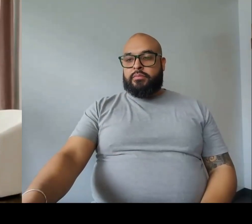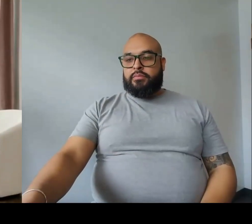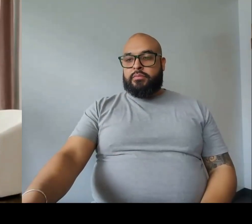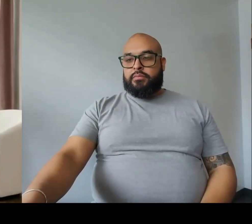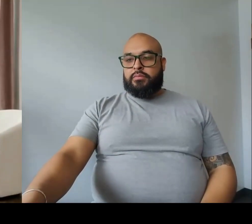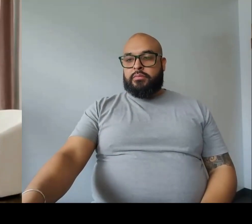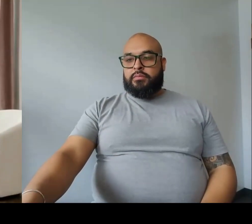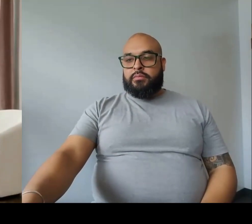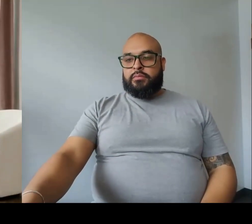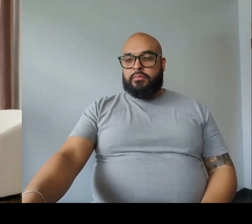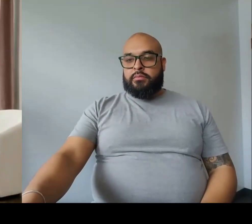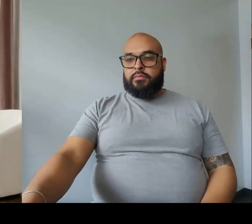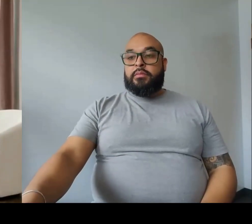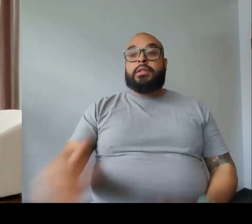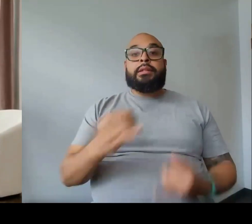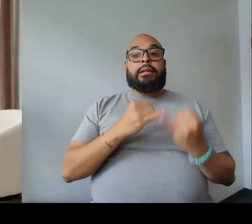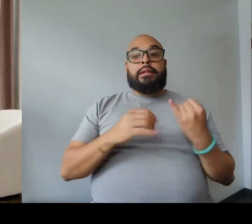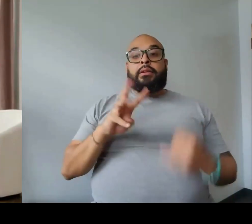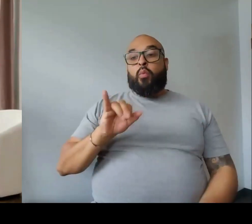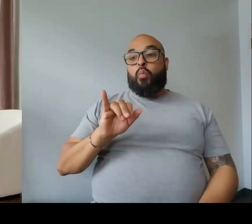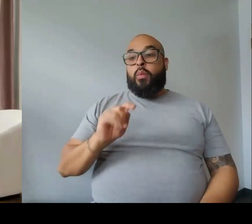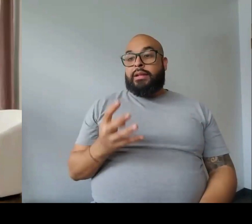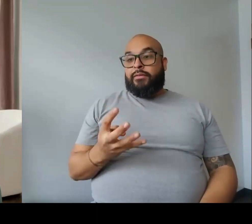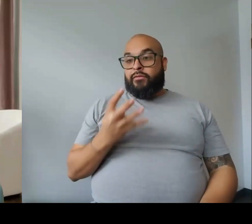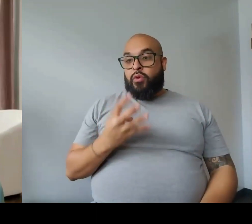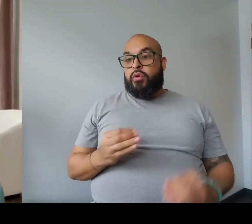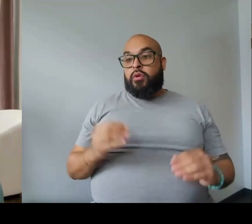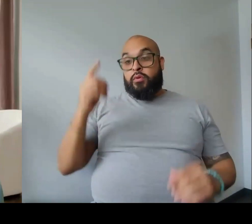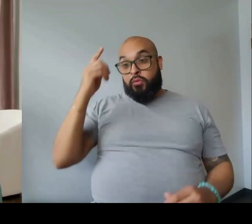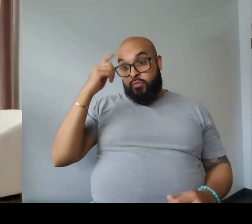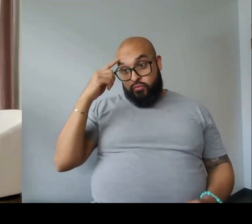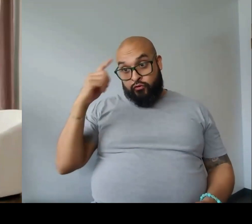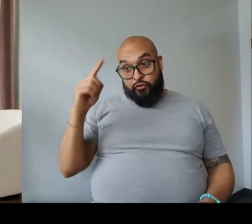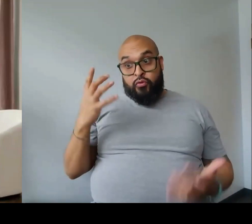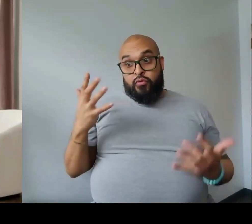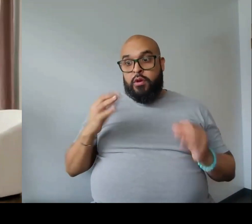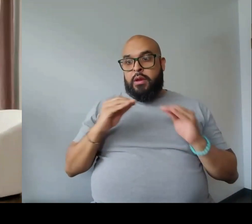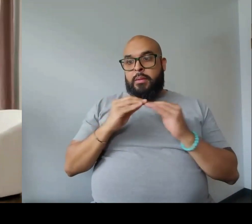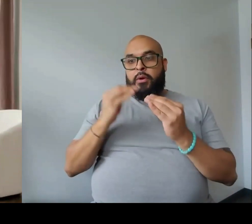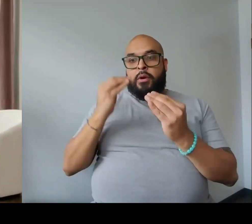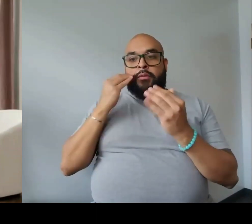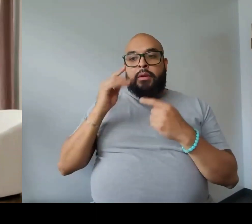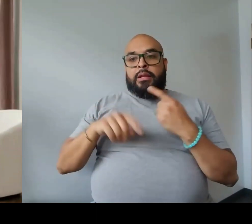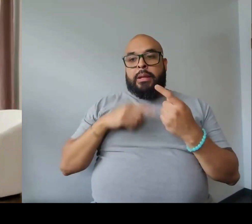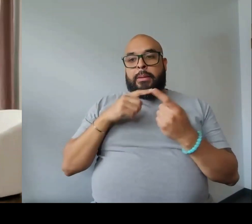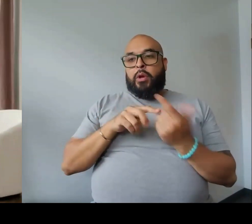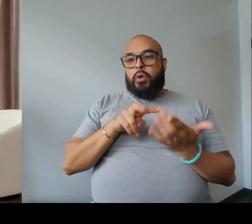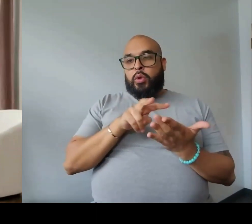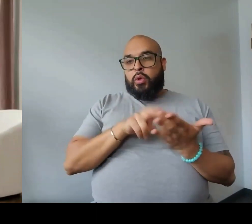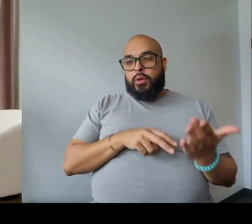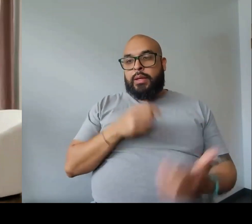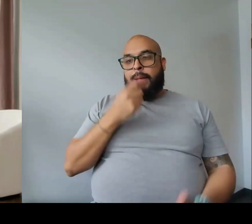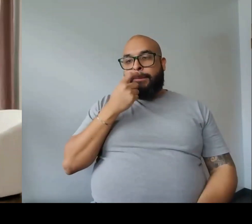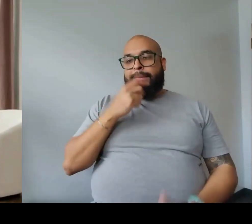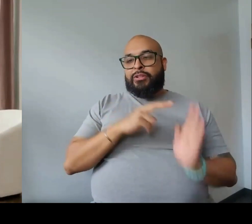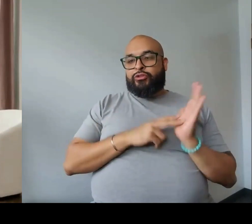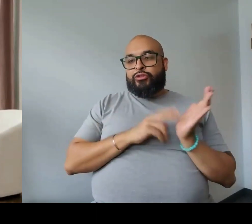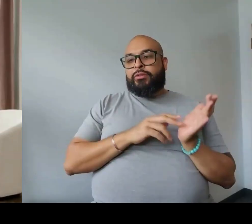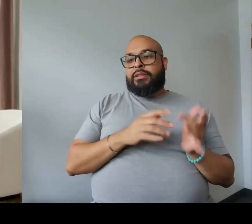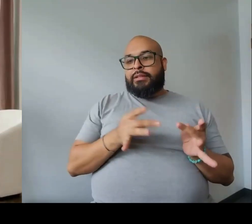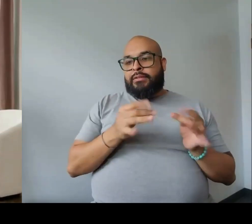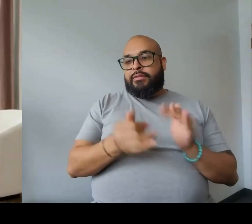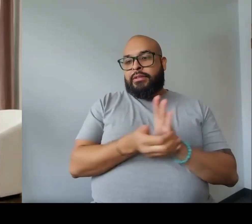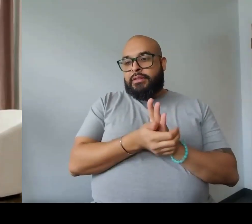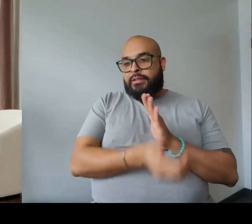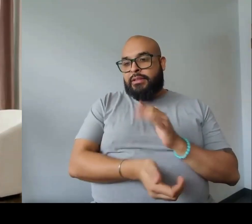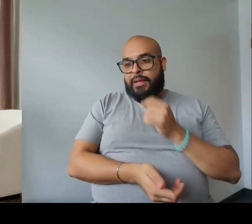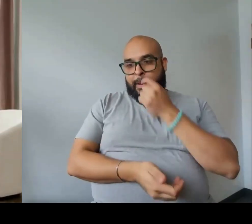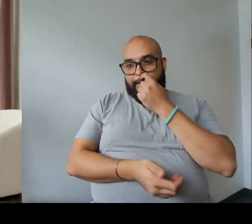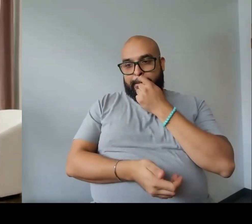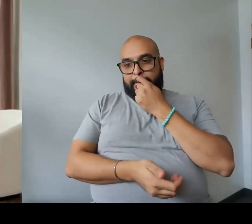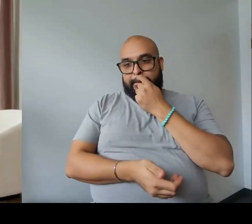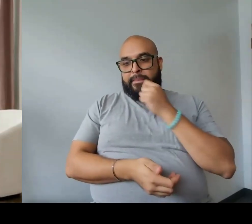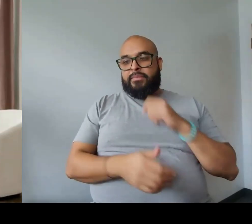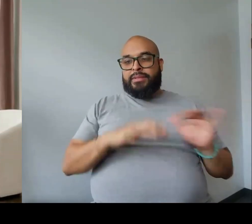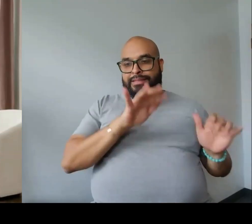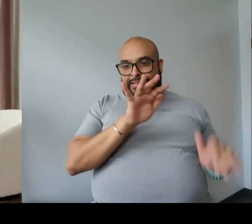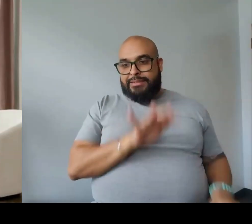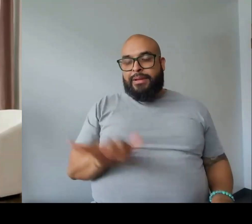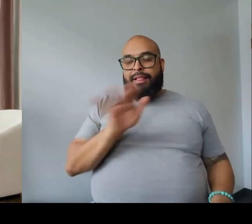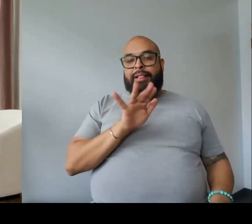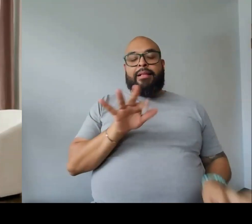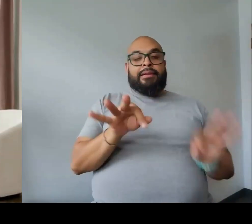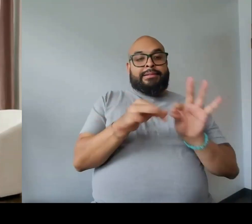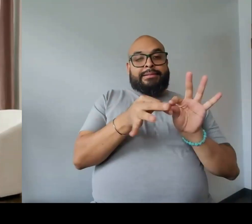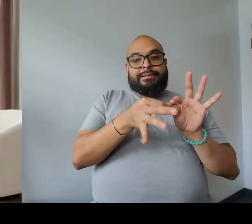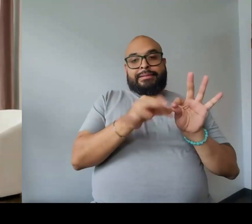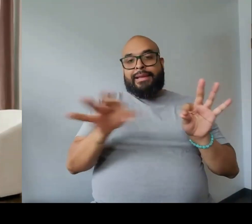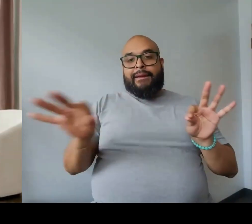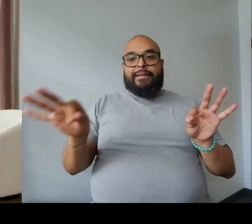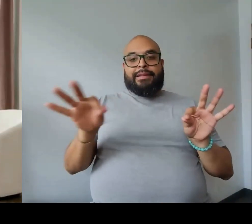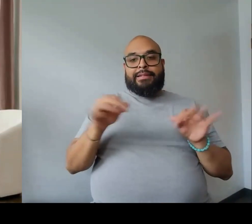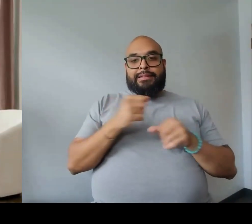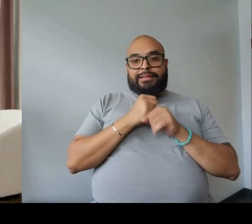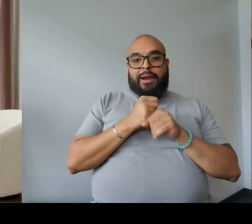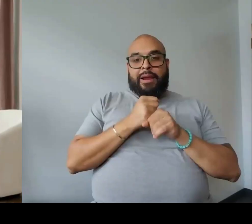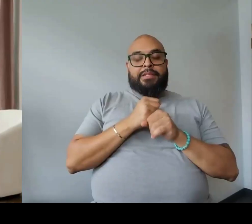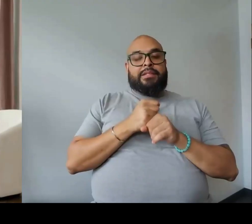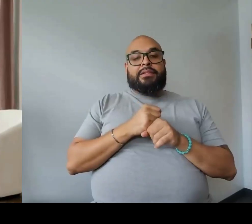And that was to get more information on word reading, pseudo word decoding, reading fluency, reading comprehension, spelling, sentence composition, numerical operations, and math fluency.